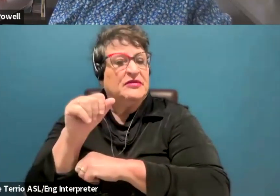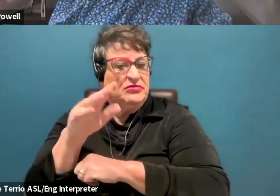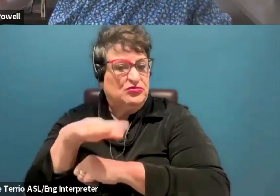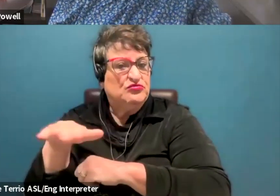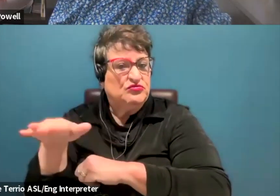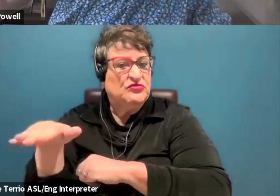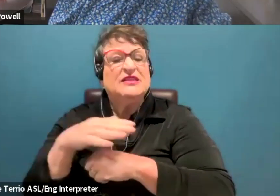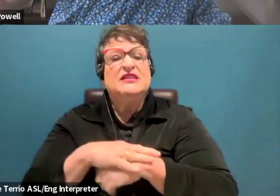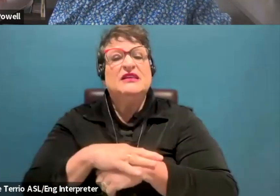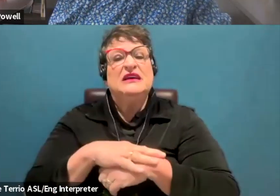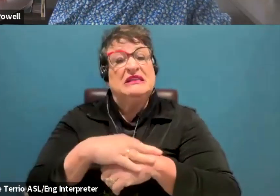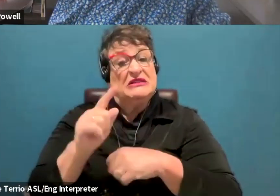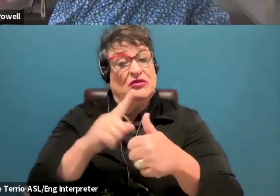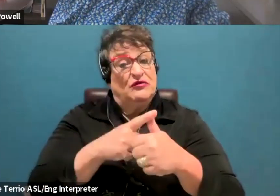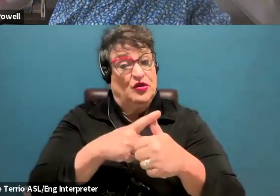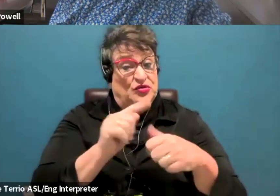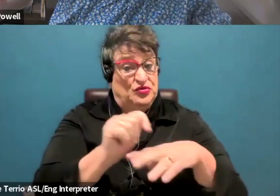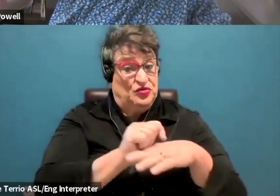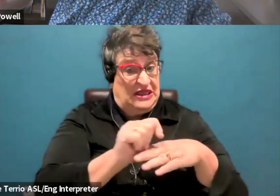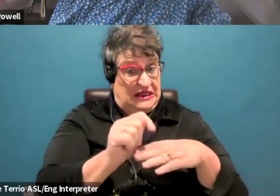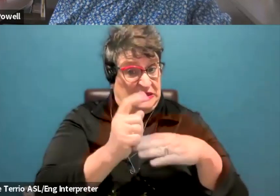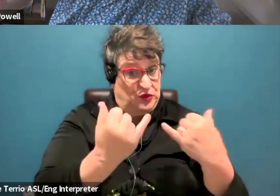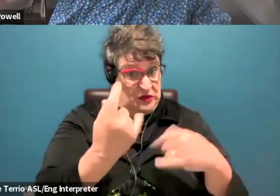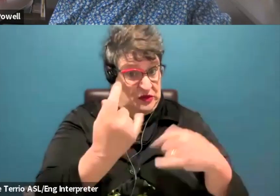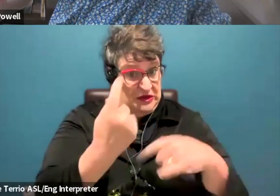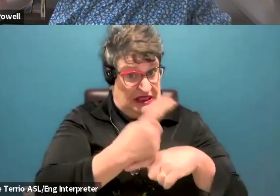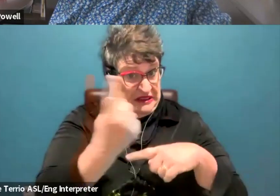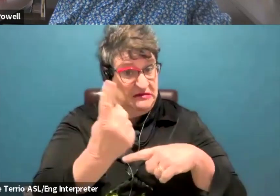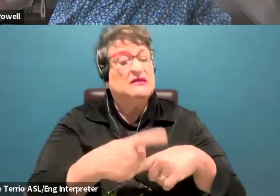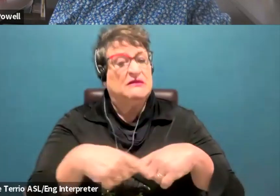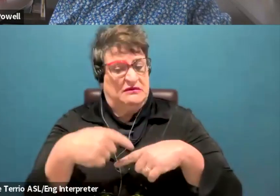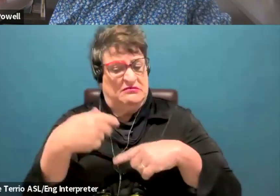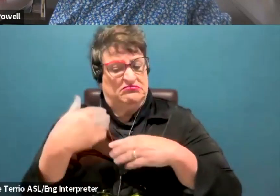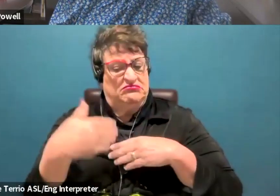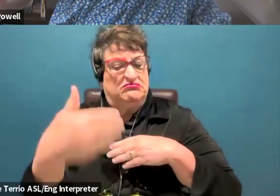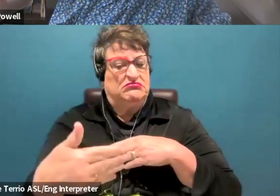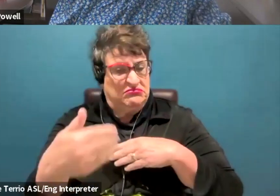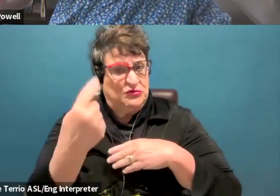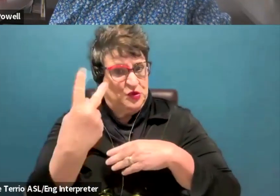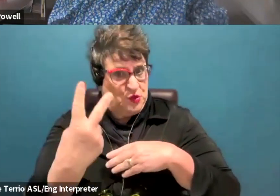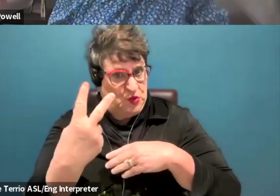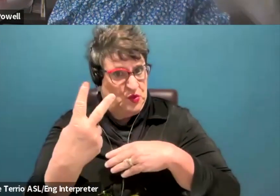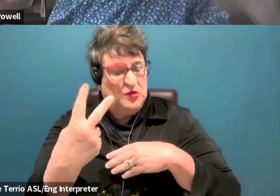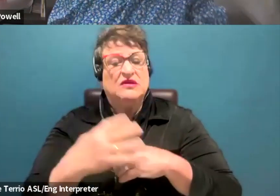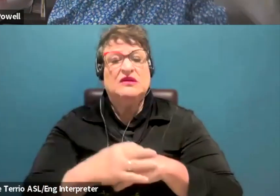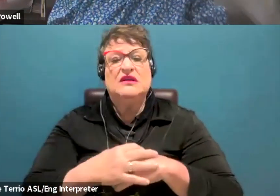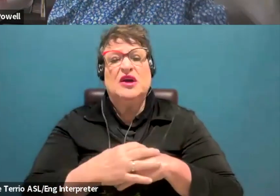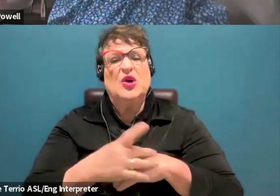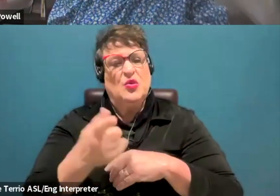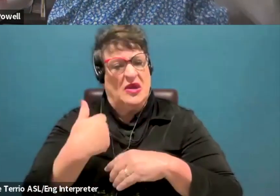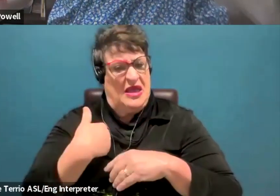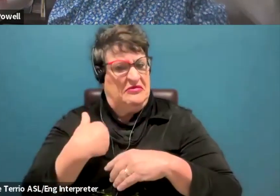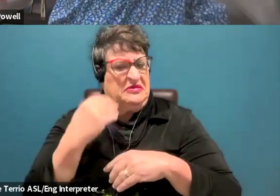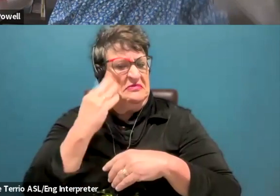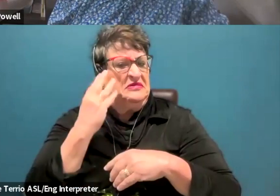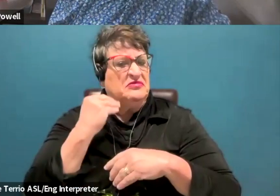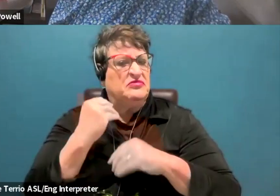and today we have with us three very experienced attorneys who will